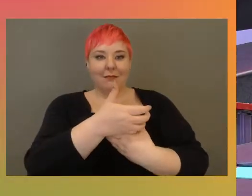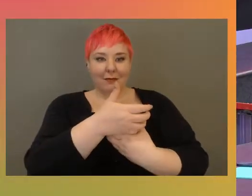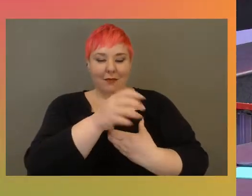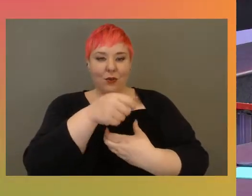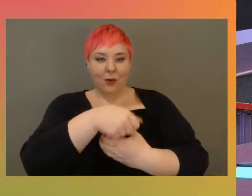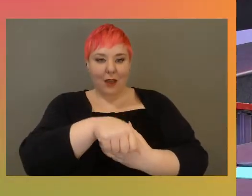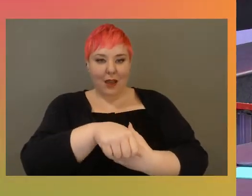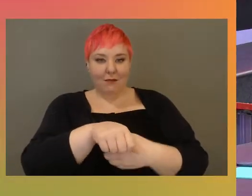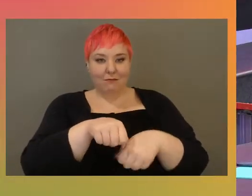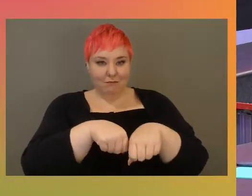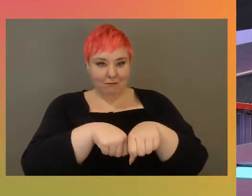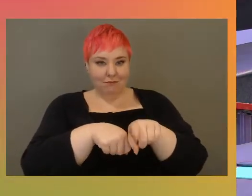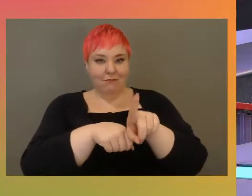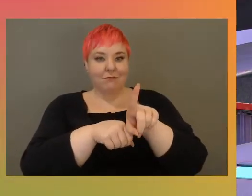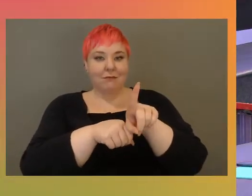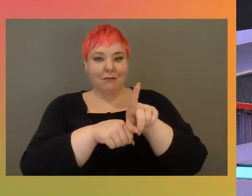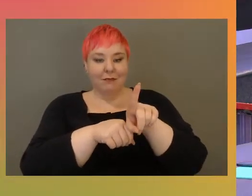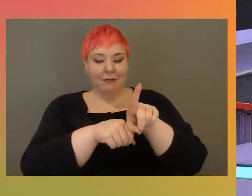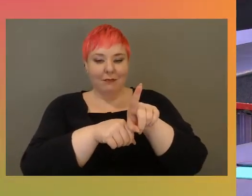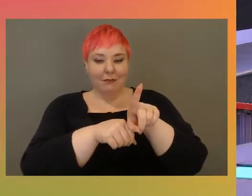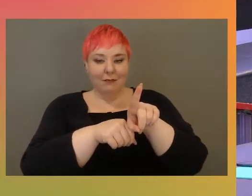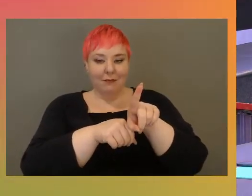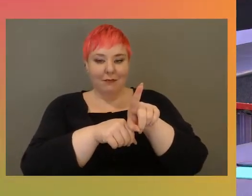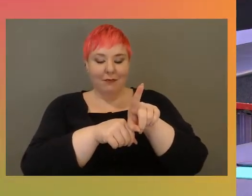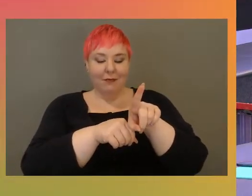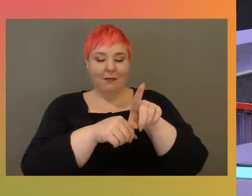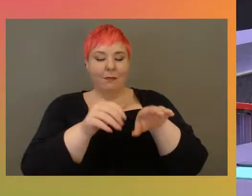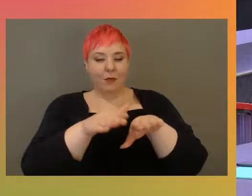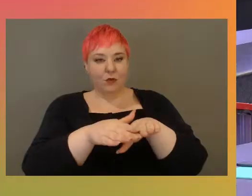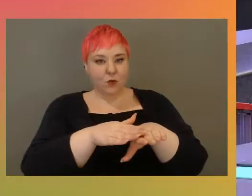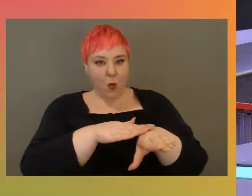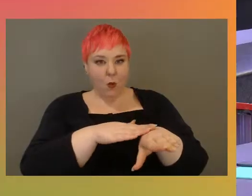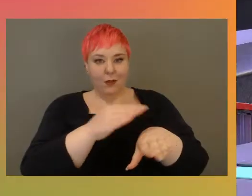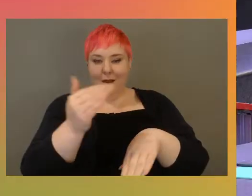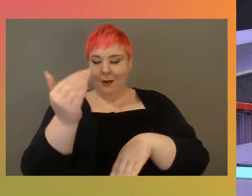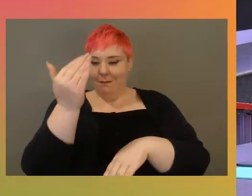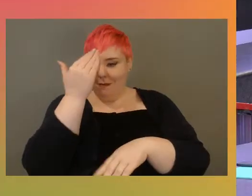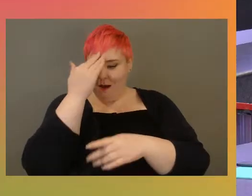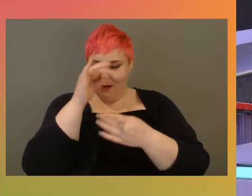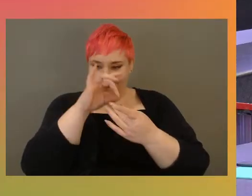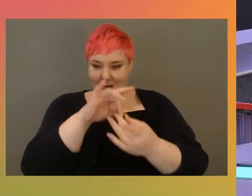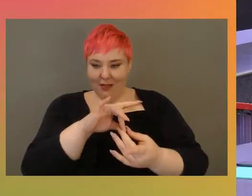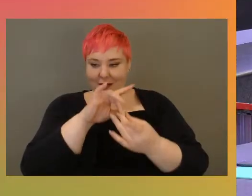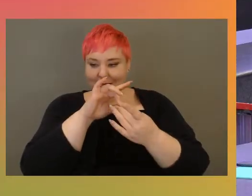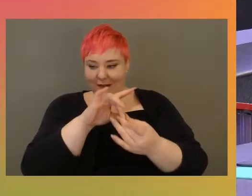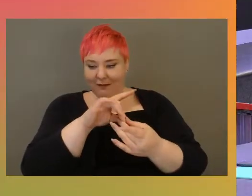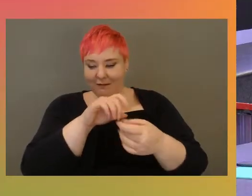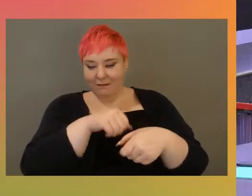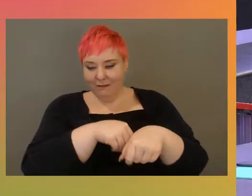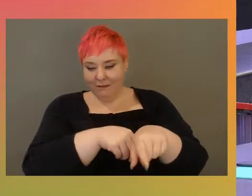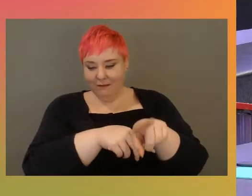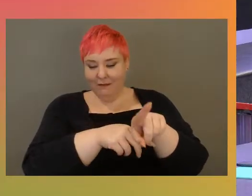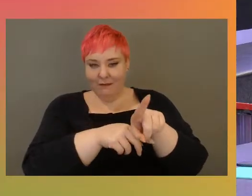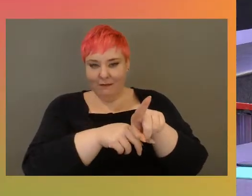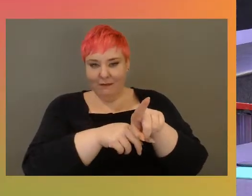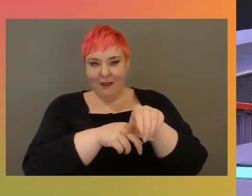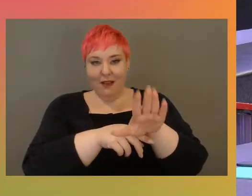BE SOFT IN THE NECK, BE SOFT IN THE EYES, BE SOFT IN THE FACE, BE OPEN IN THE CHEST, AND ANY